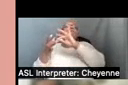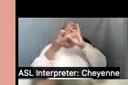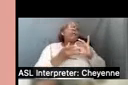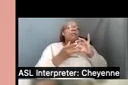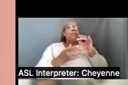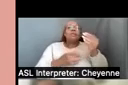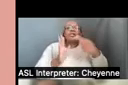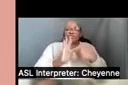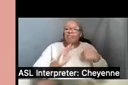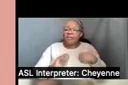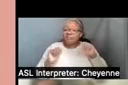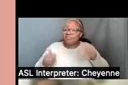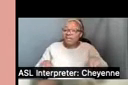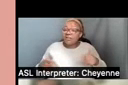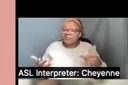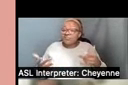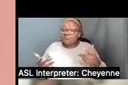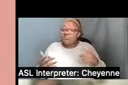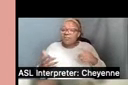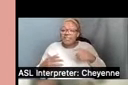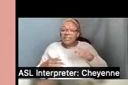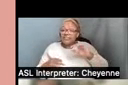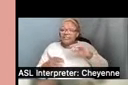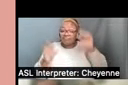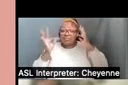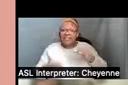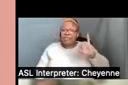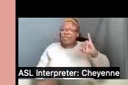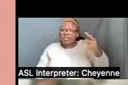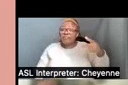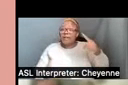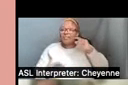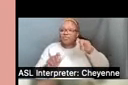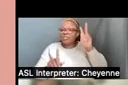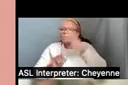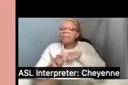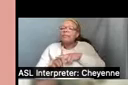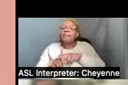it is journalistic practice and you should definitely apply. I don't know in this filmmaker is going to take that on.